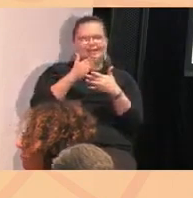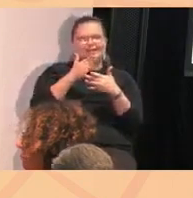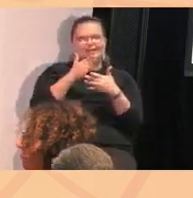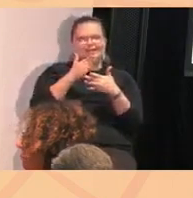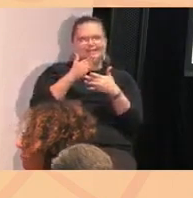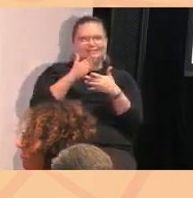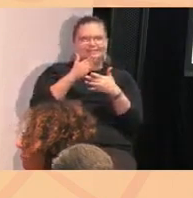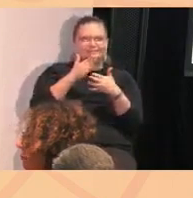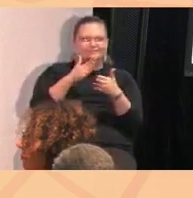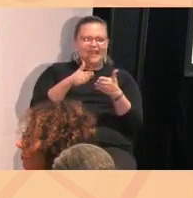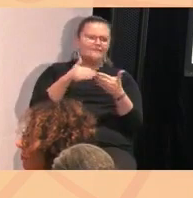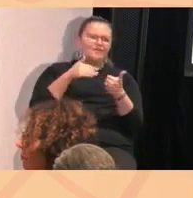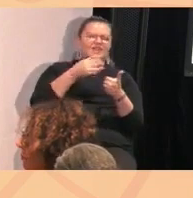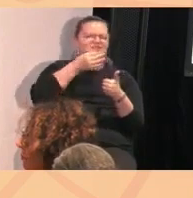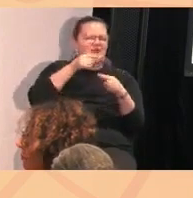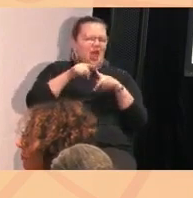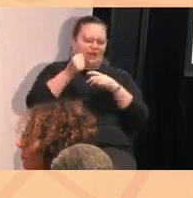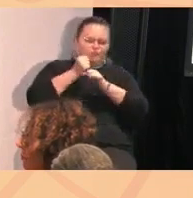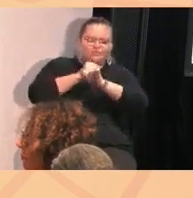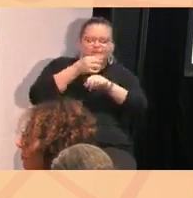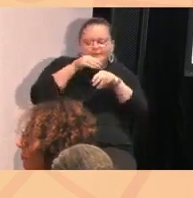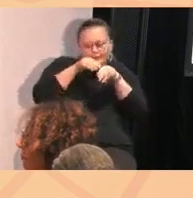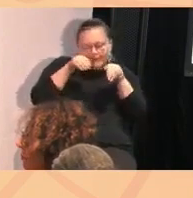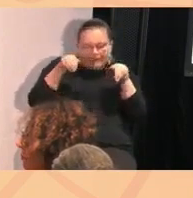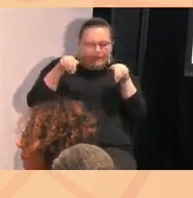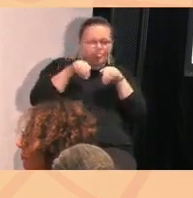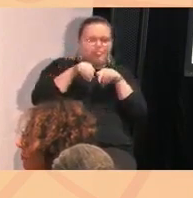we end up with our own kind of circle of people who tell us what they think.